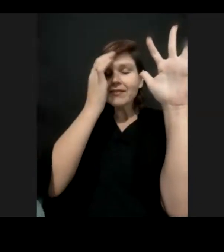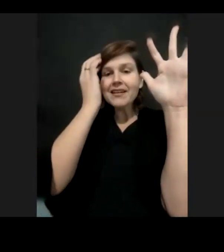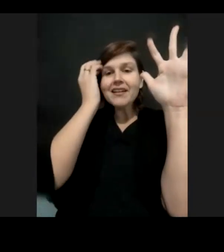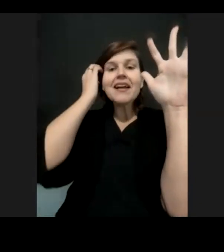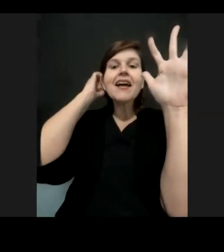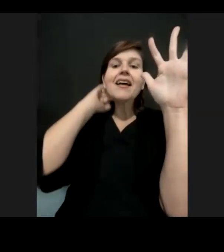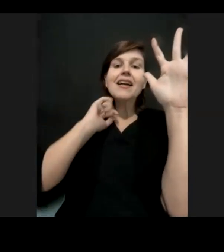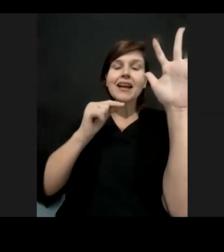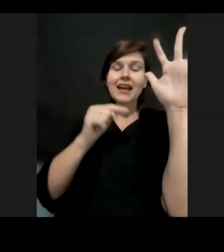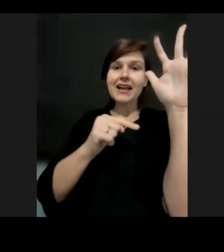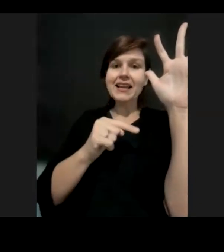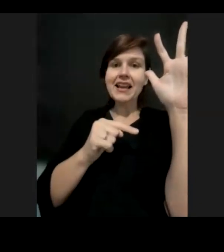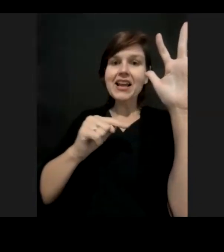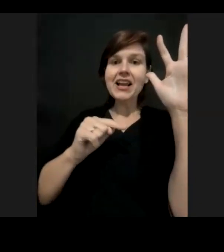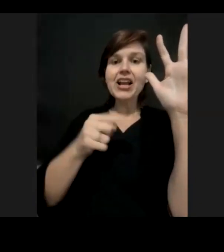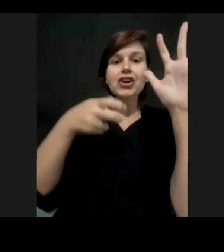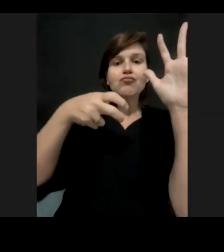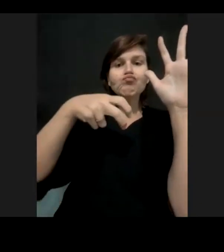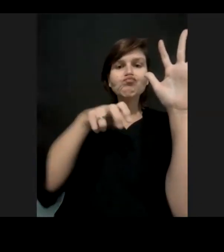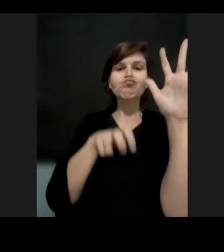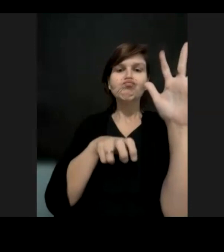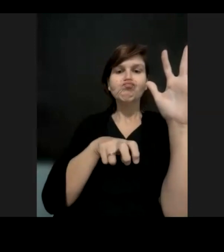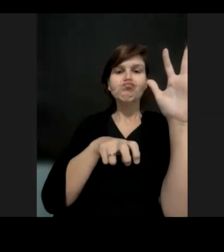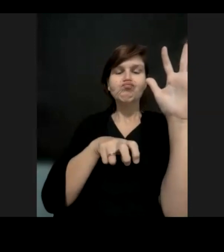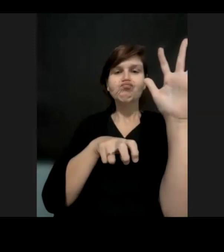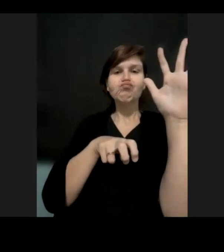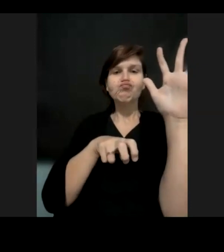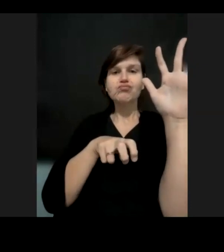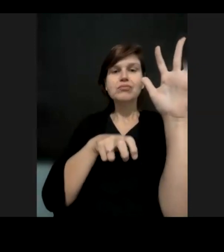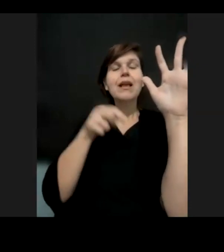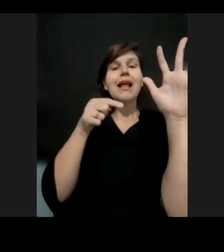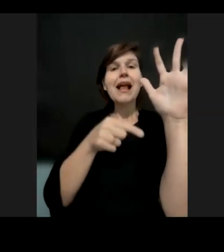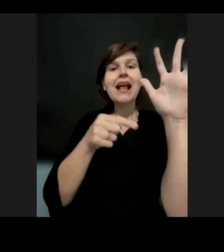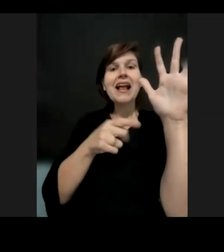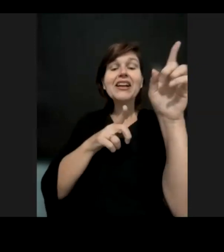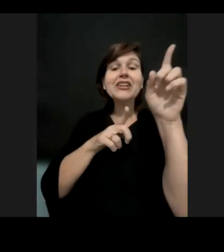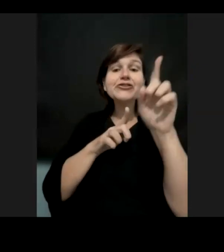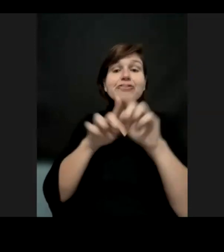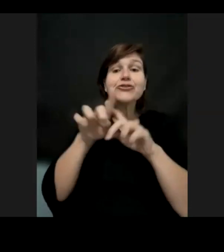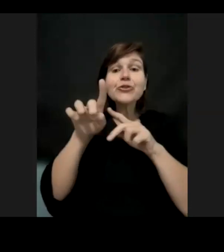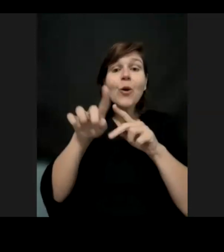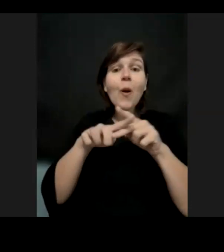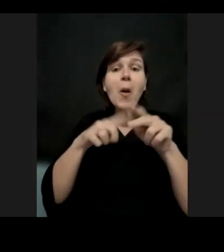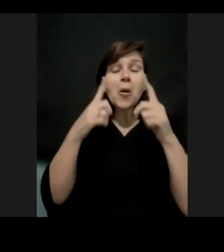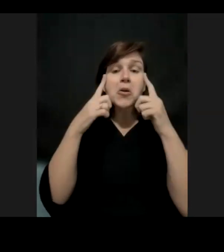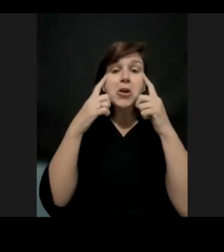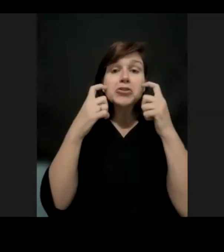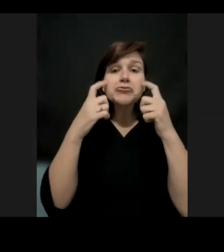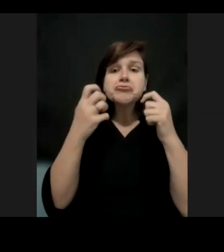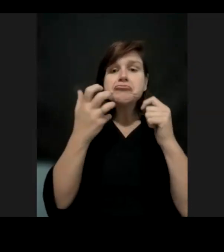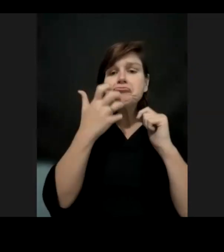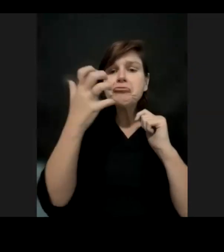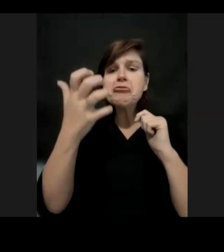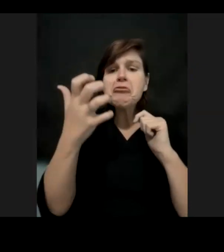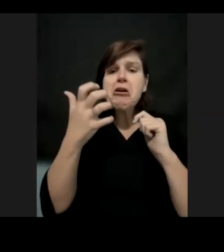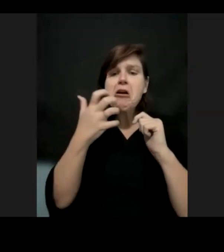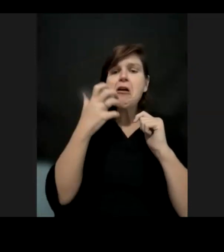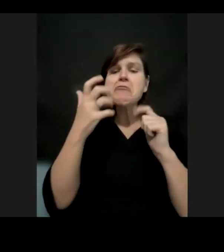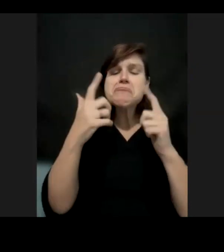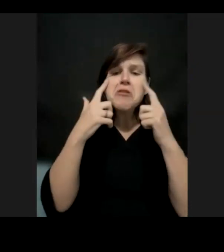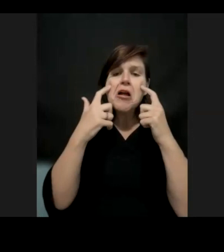He sat down by the tree and he started to cry, “Wa, wa, wa!